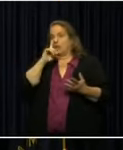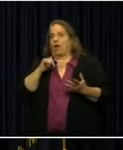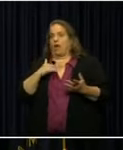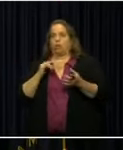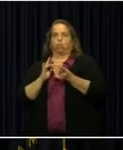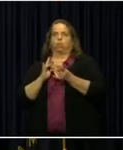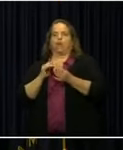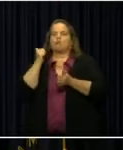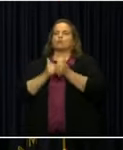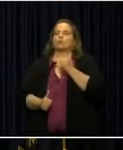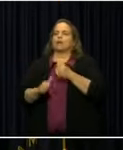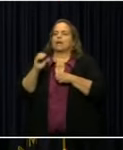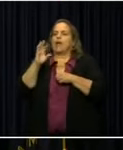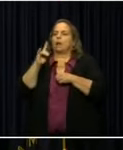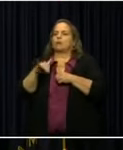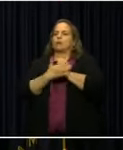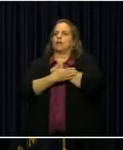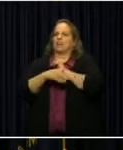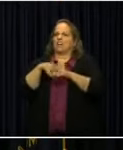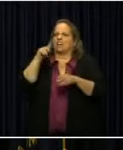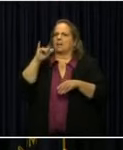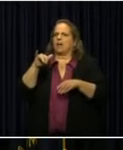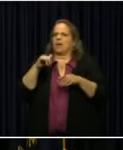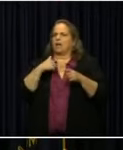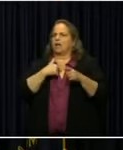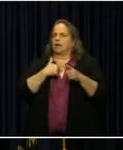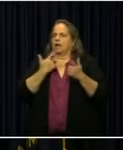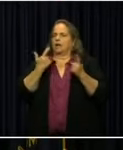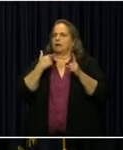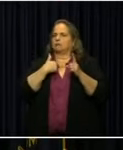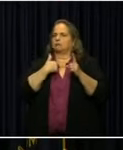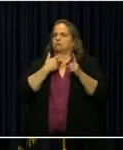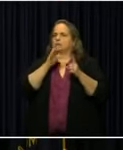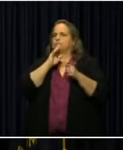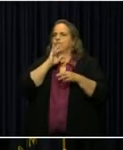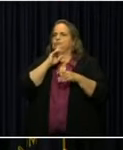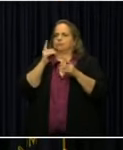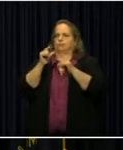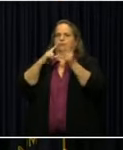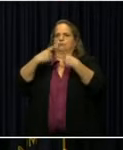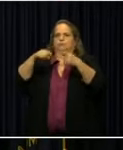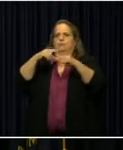ALL OF THOSE THAT WE HAVE LOST.